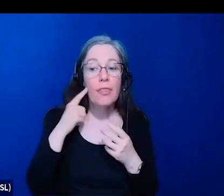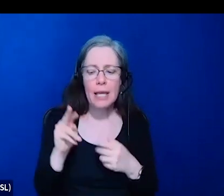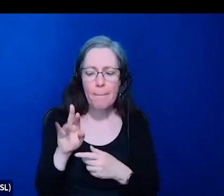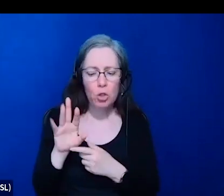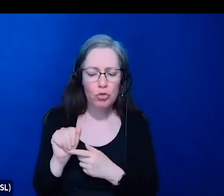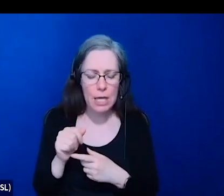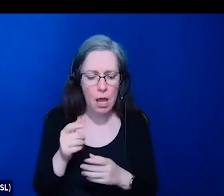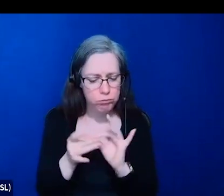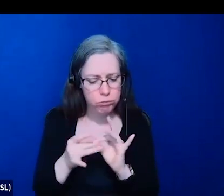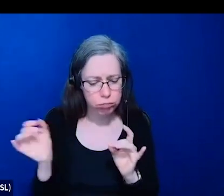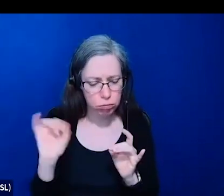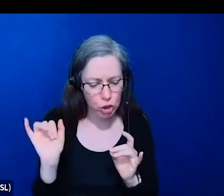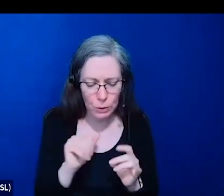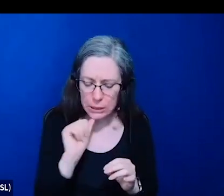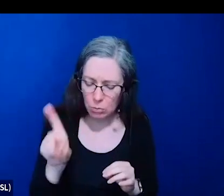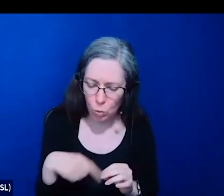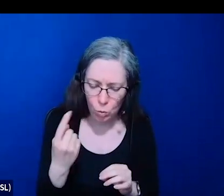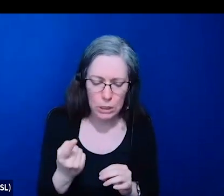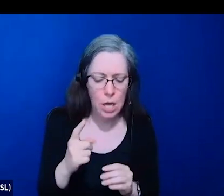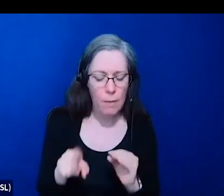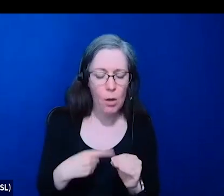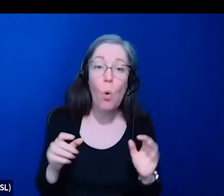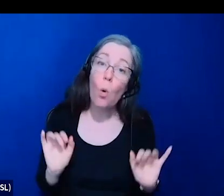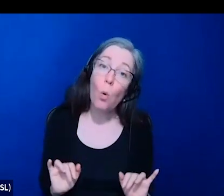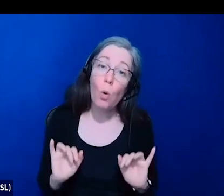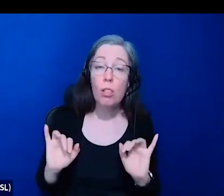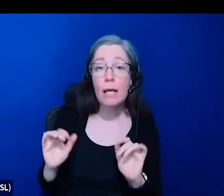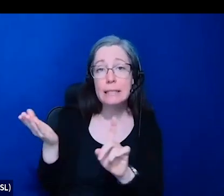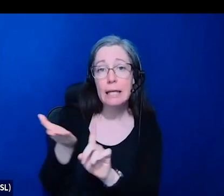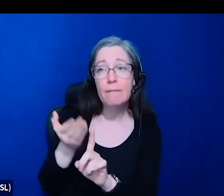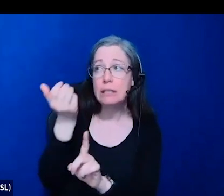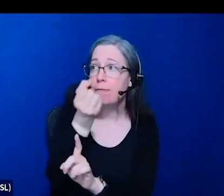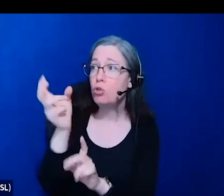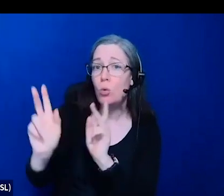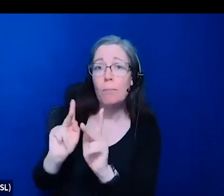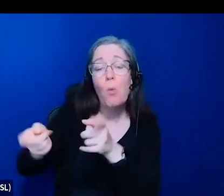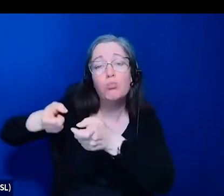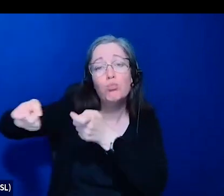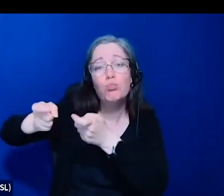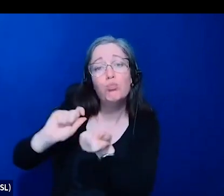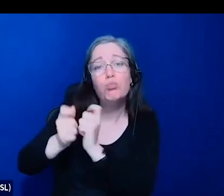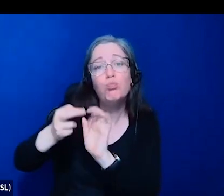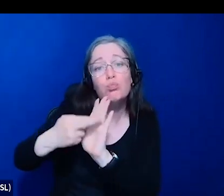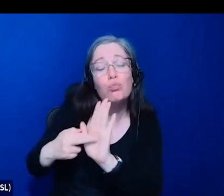this is not just a matter of, "Oh, let's convince a few administrators to change a couple of rules, and then we're good to go."